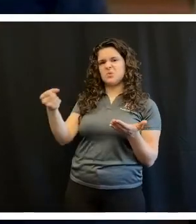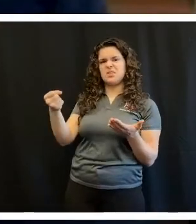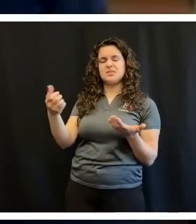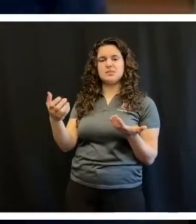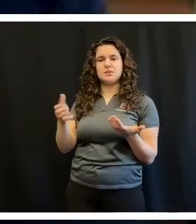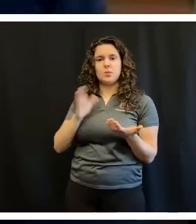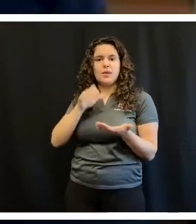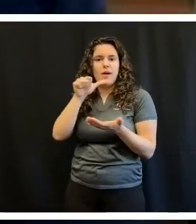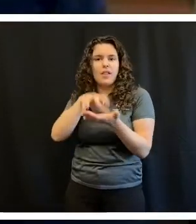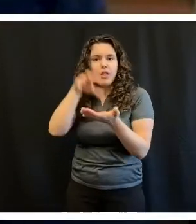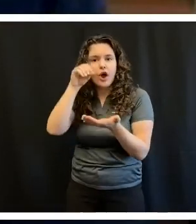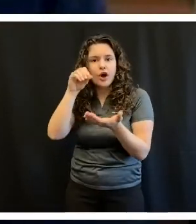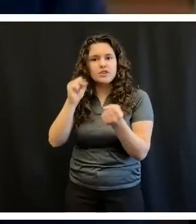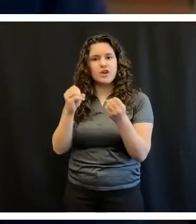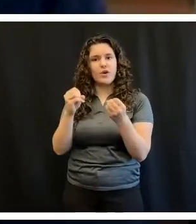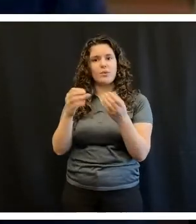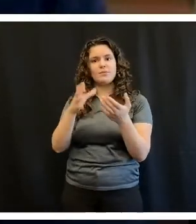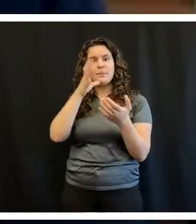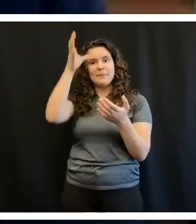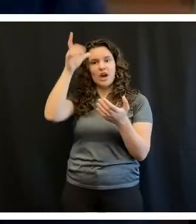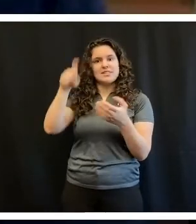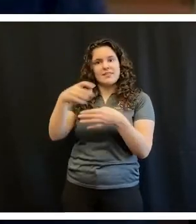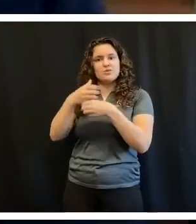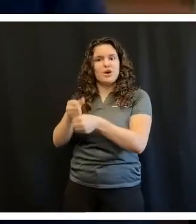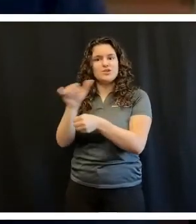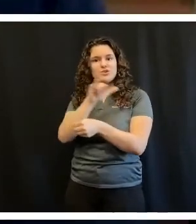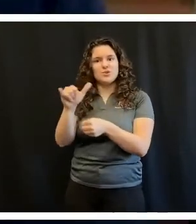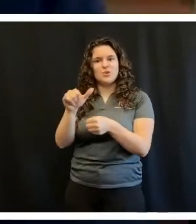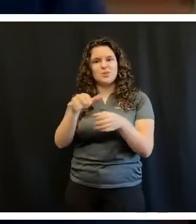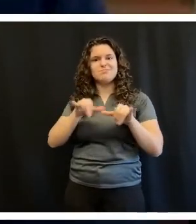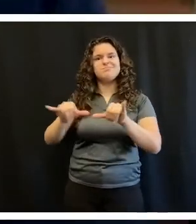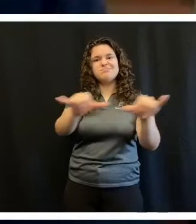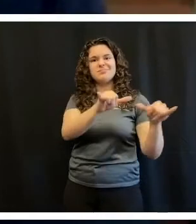If the parent doesn't trust them, the parent doesn't trust the teacher, that's gonna show through to the kids.